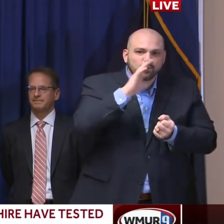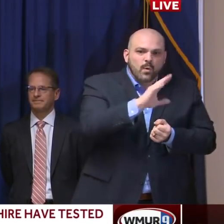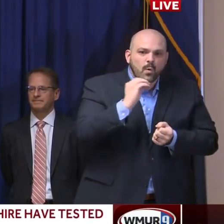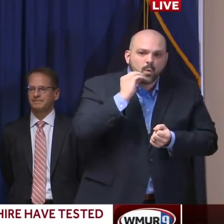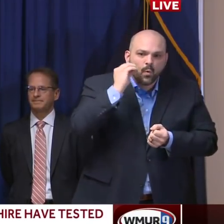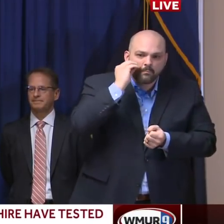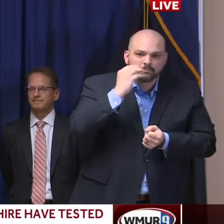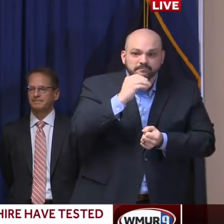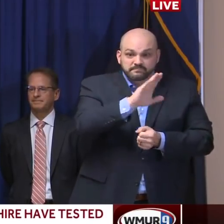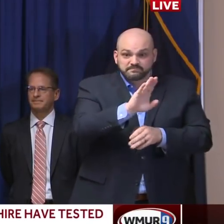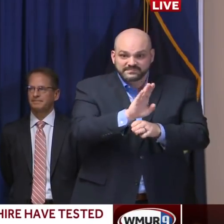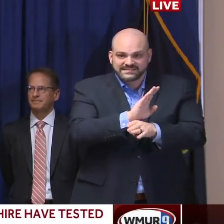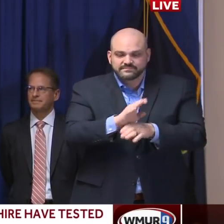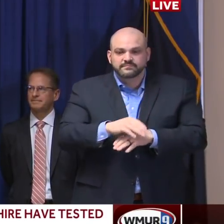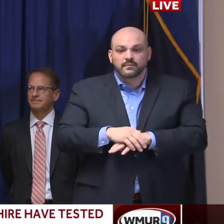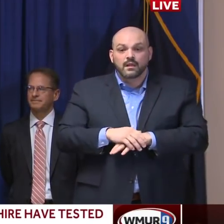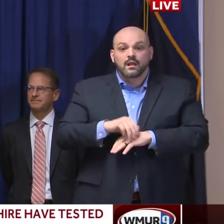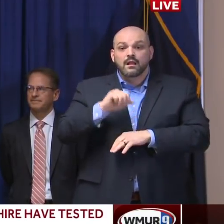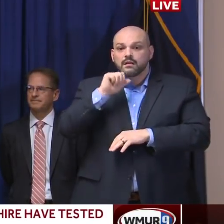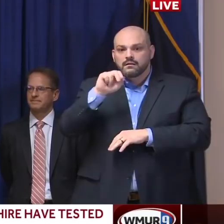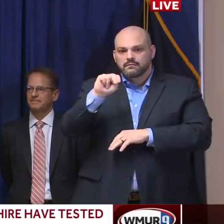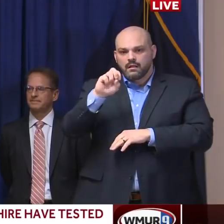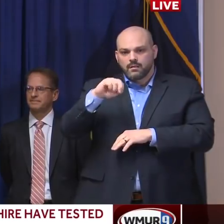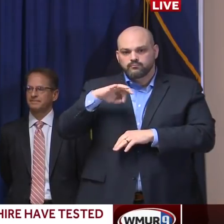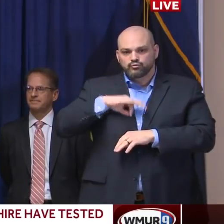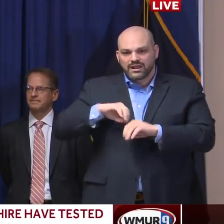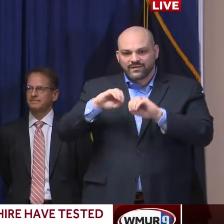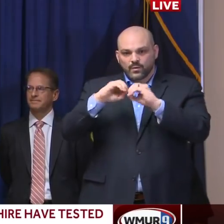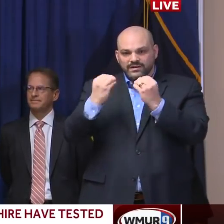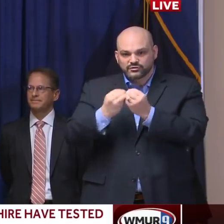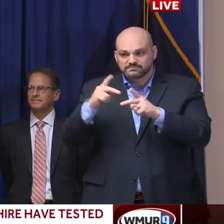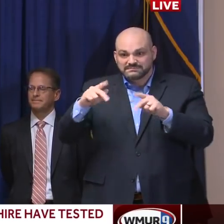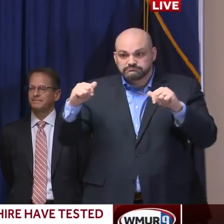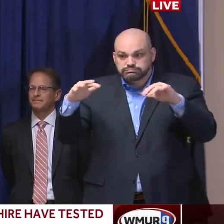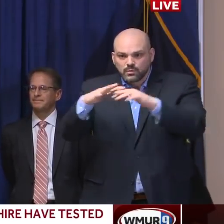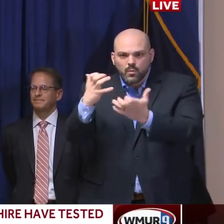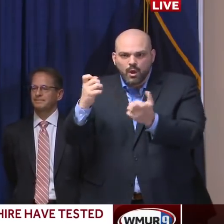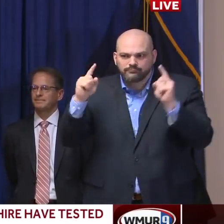SOME OF THE CLEANING SUPPLIES OR WHATEVER THEY NEEDED FOR THE HOMES OR ORGANIZATIONS.